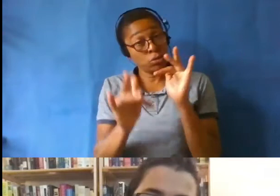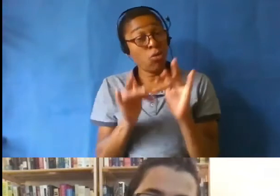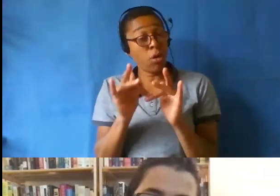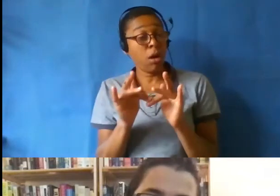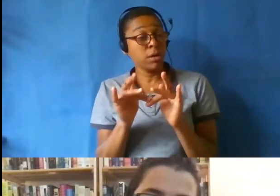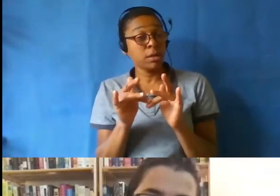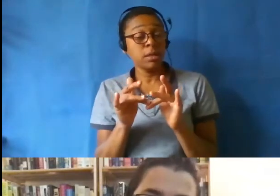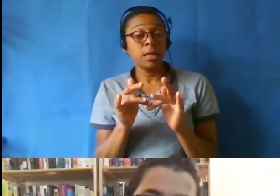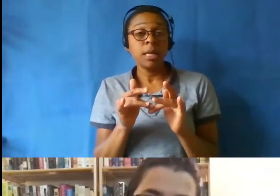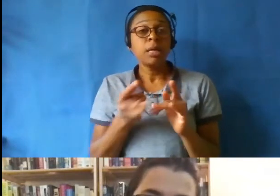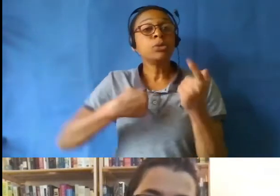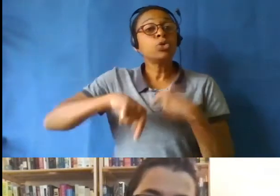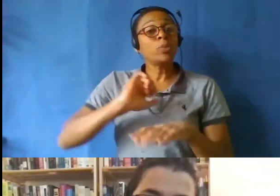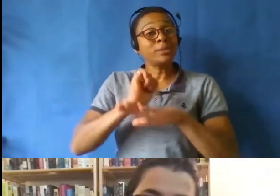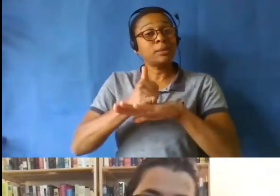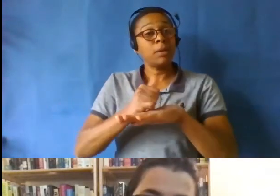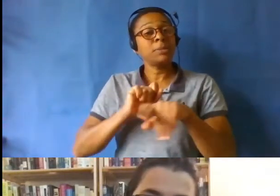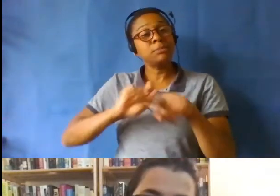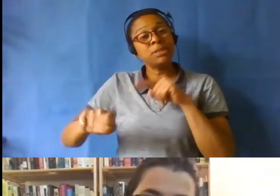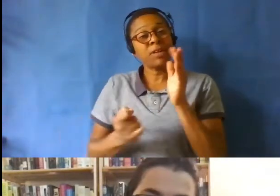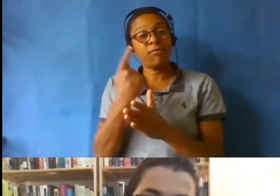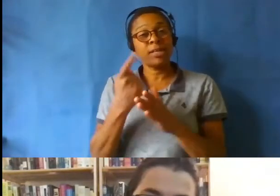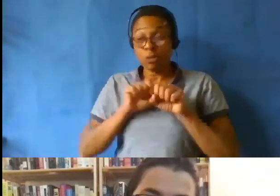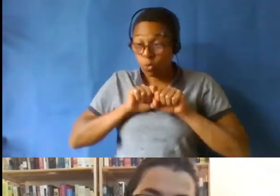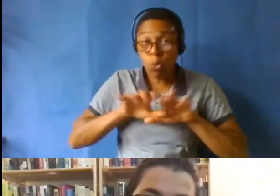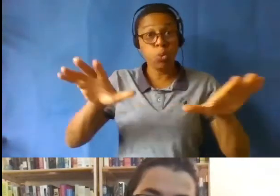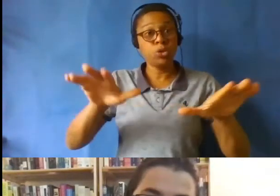and speak about the the ways in which it created a community for us so that was